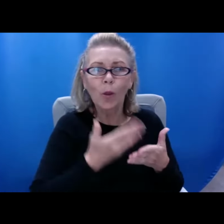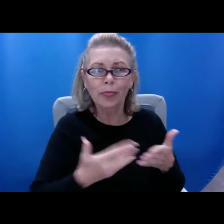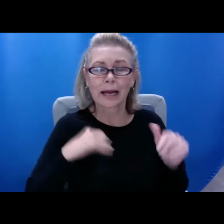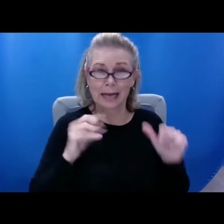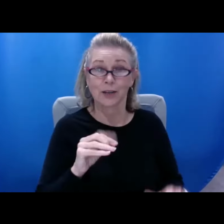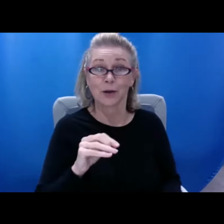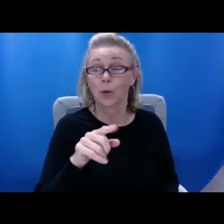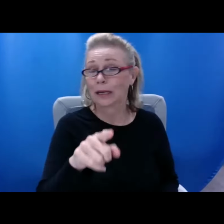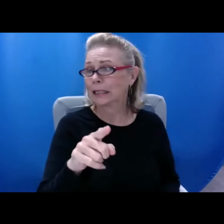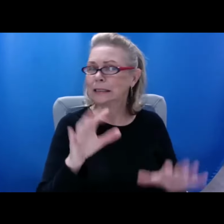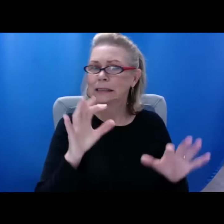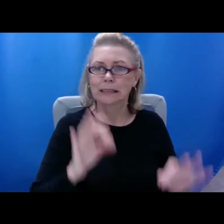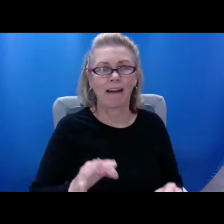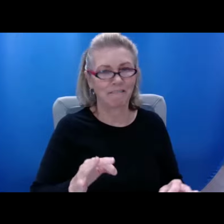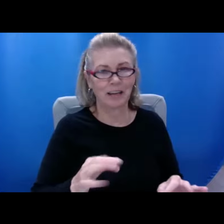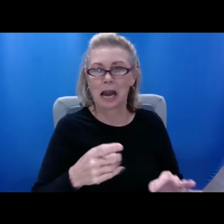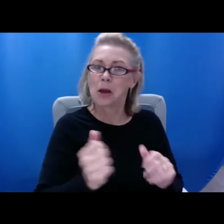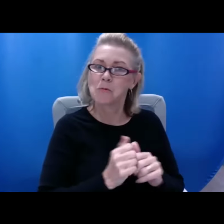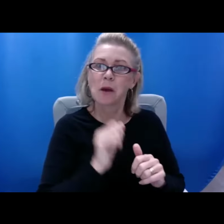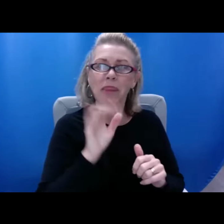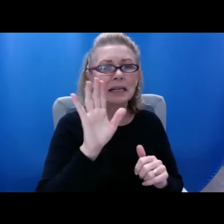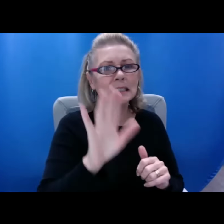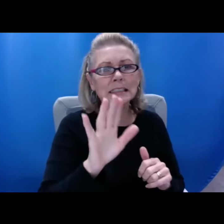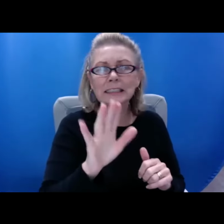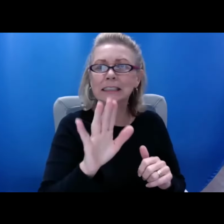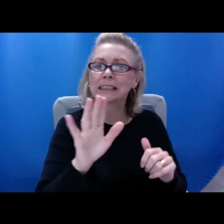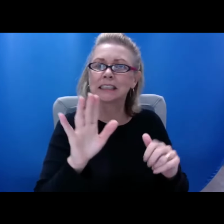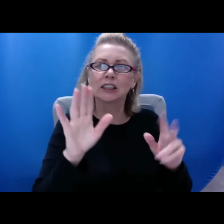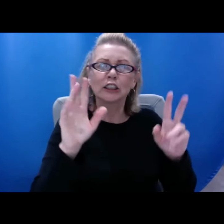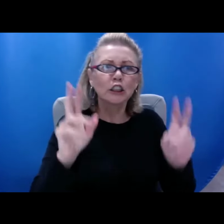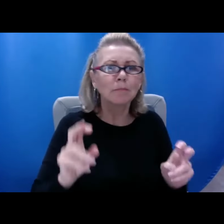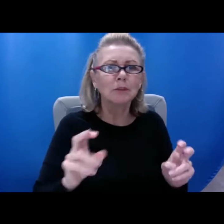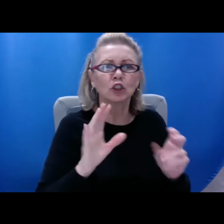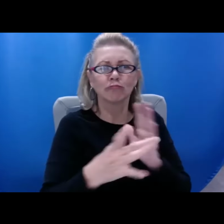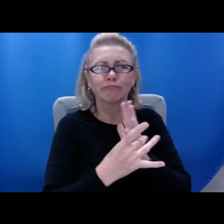brought that out of me with his subjects that he has been teaching with like English,